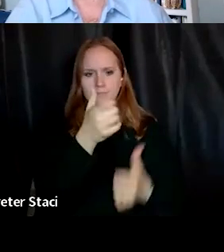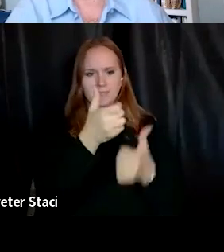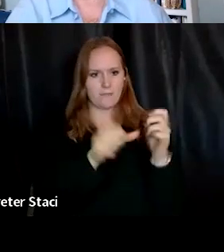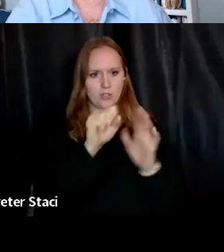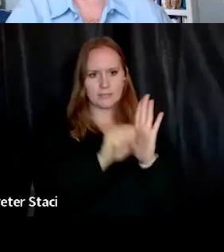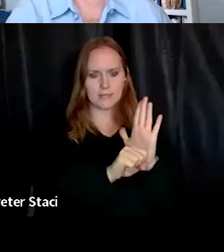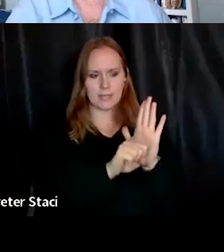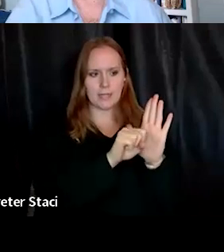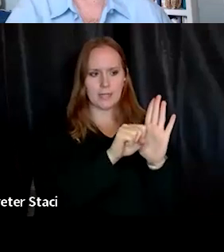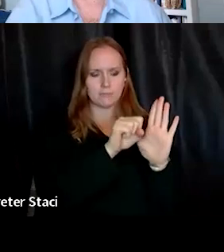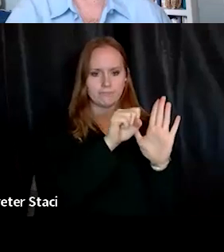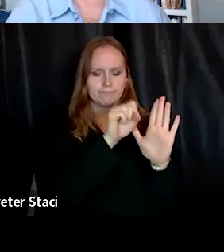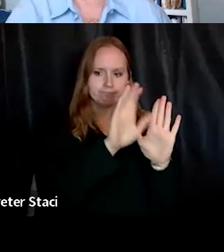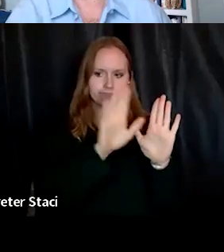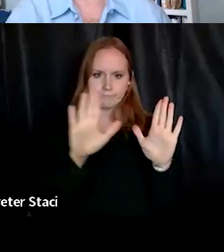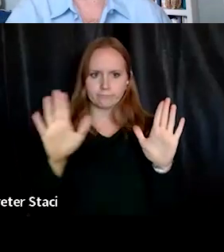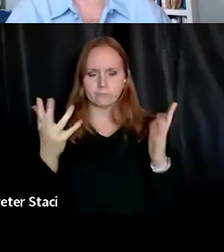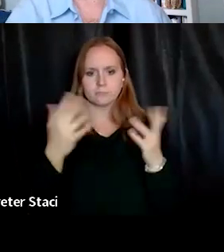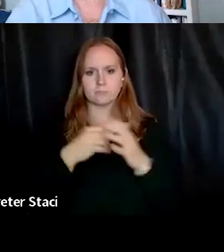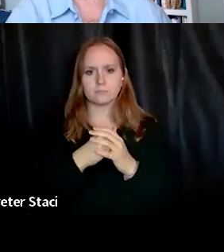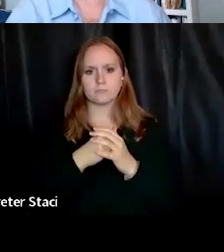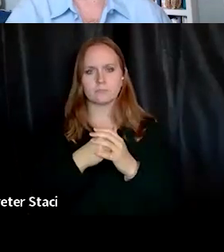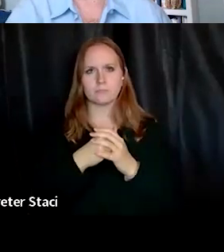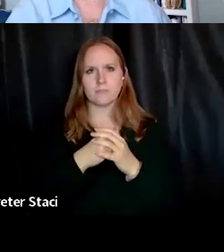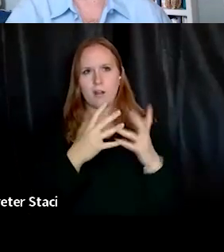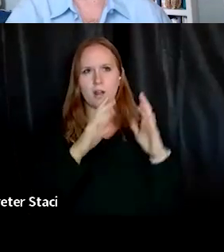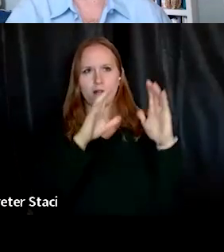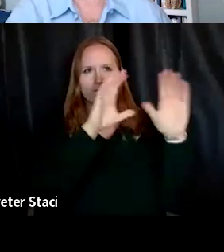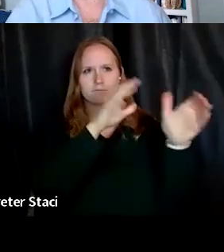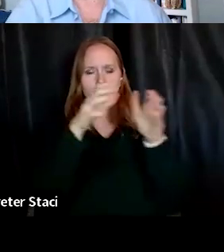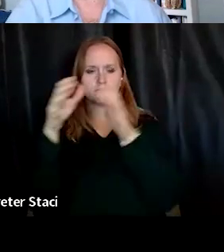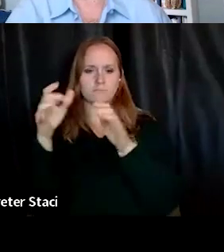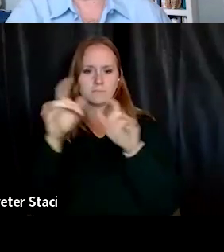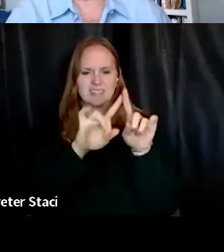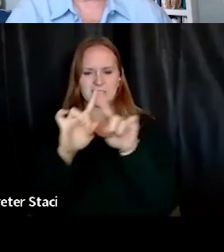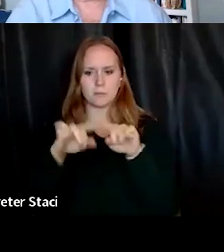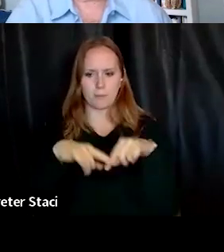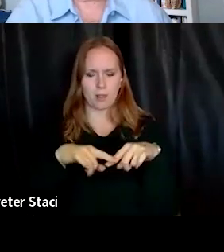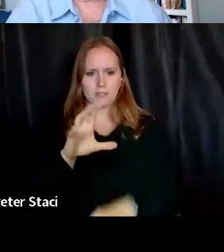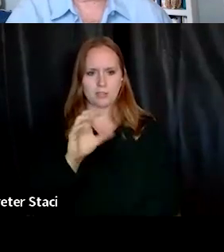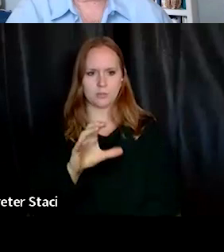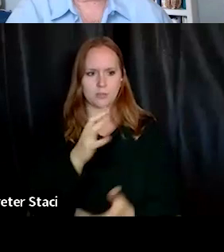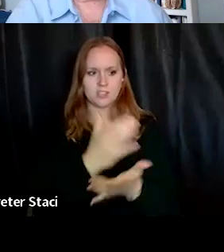in terms of like positioned, I guess like grouped differently in terms of their CoC. Some, it's just like one governing the whole state.